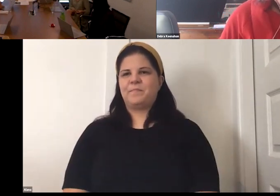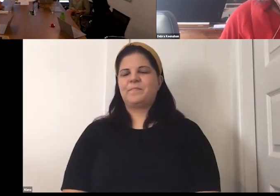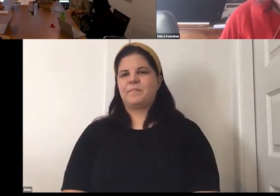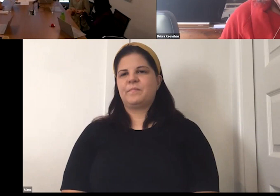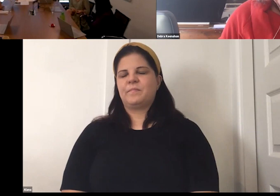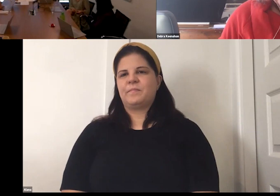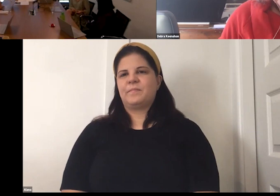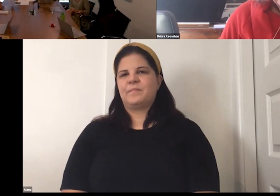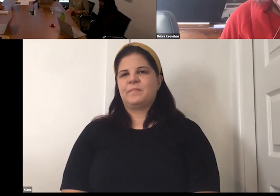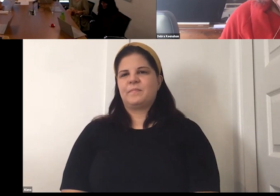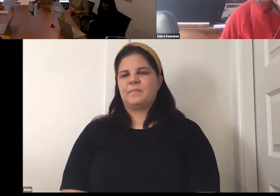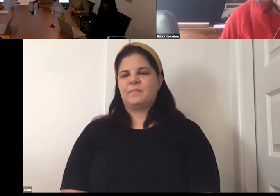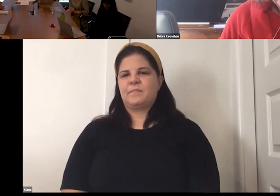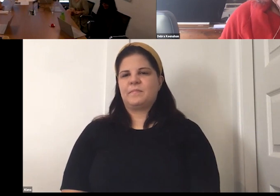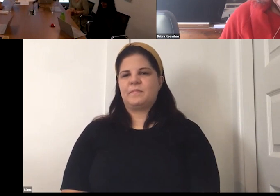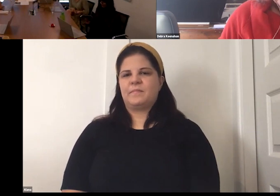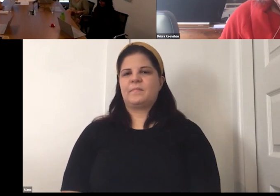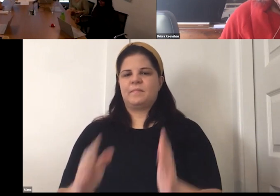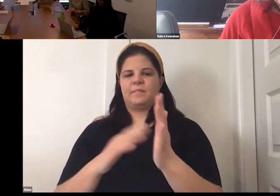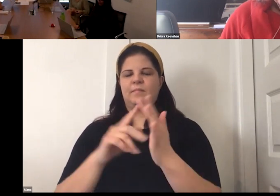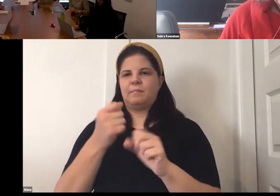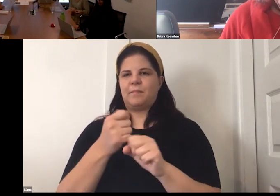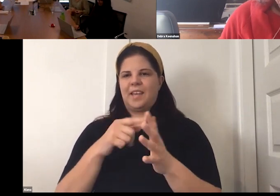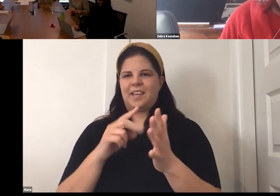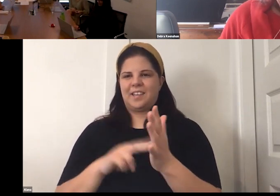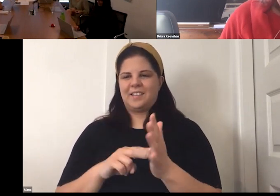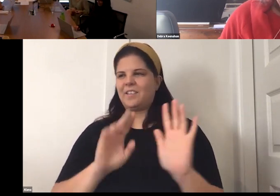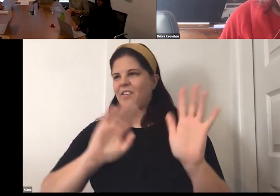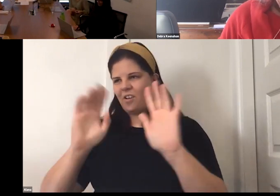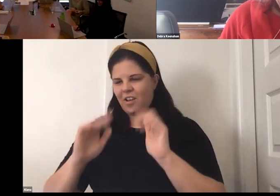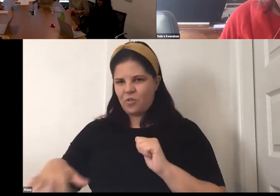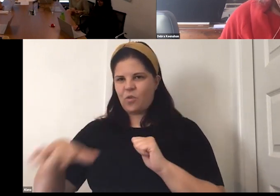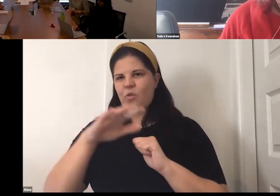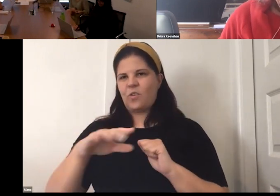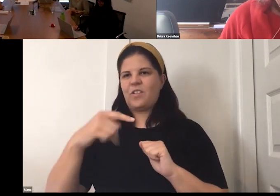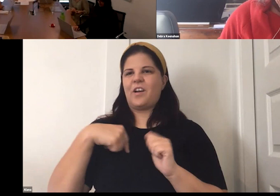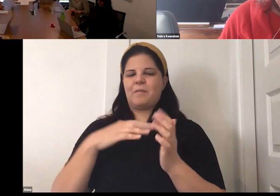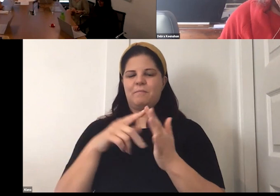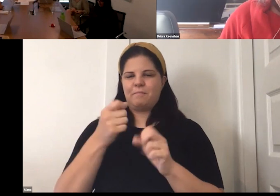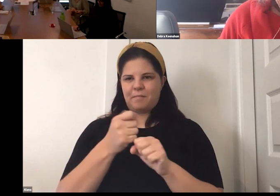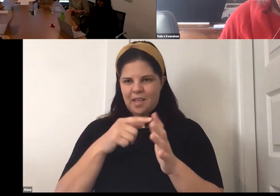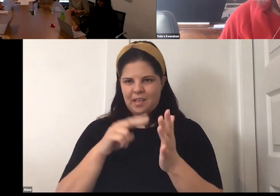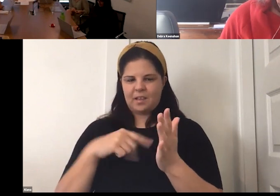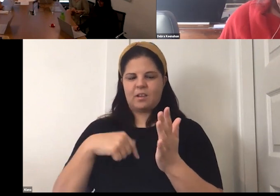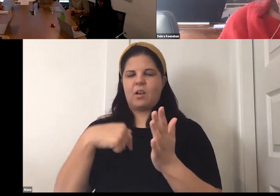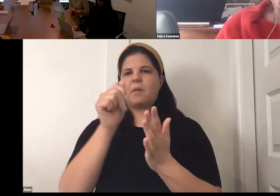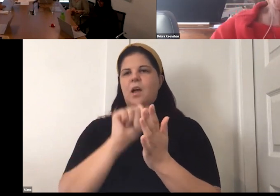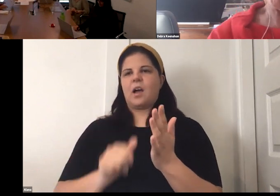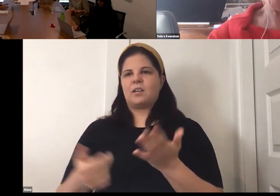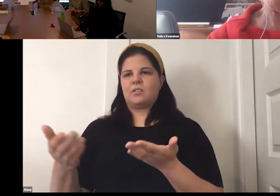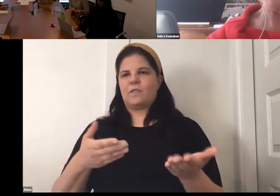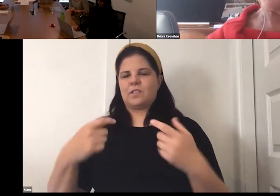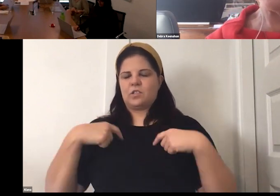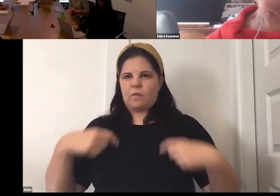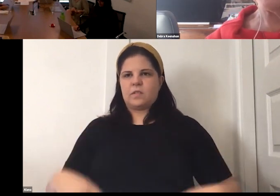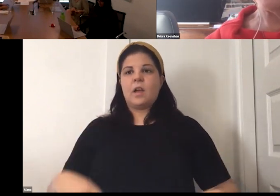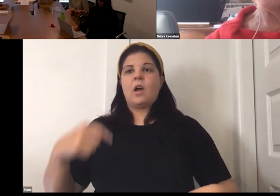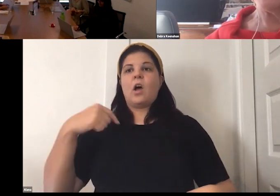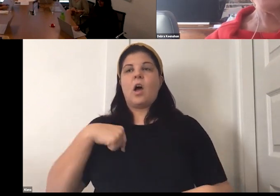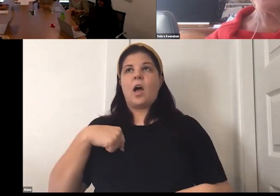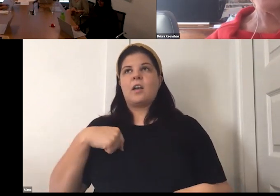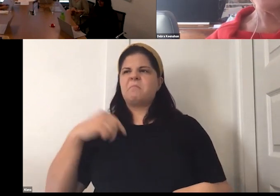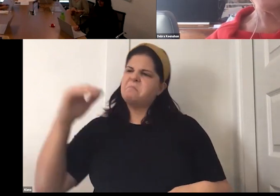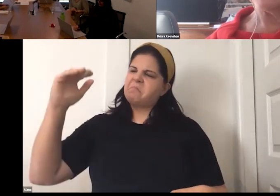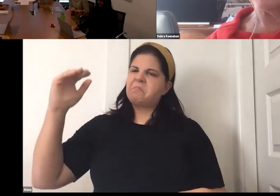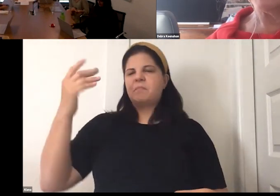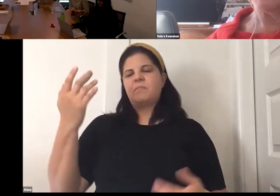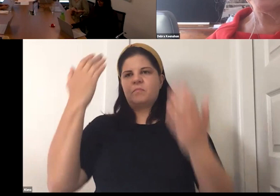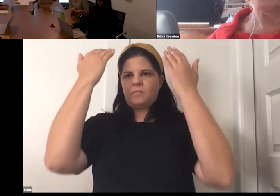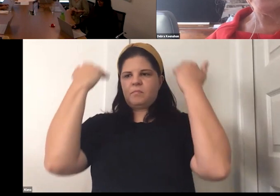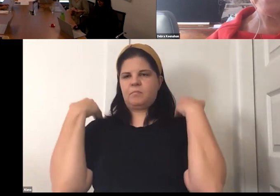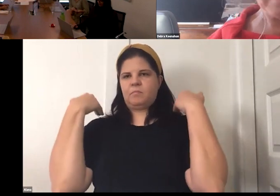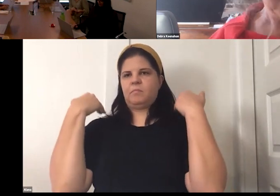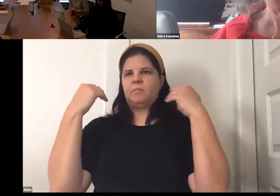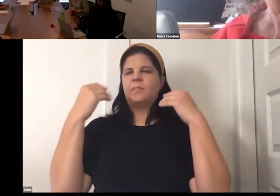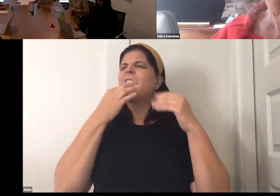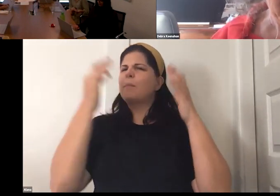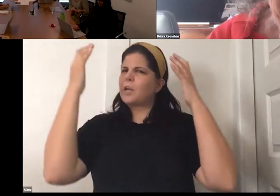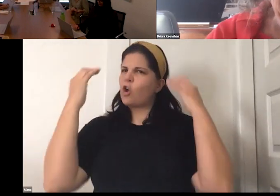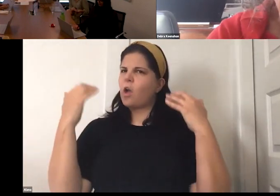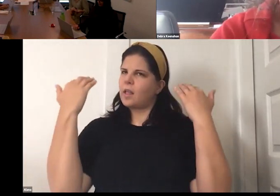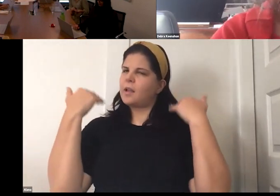I am medium height, hair just above my shoulders, a little bit curly and today I'm in a green